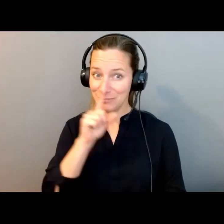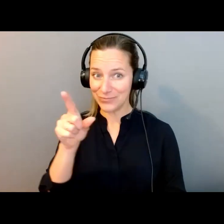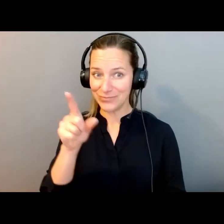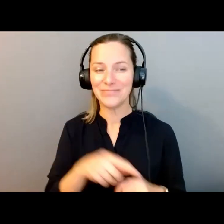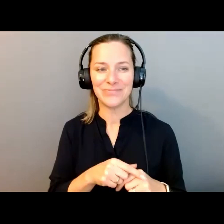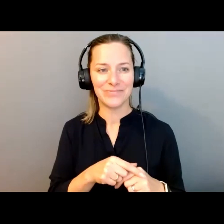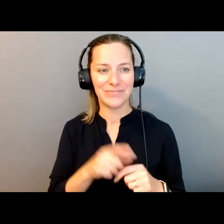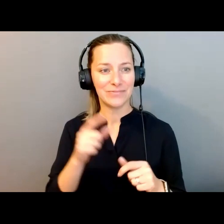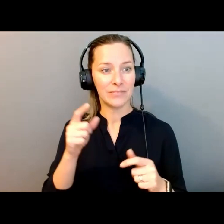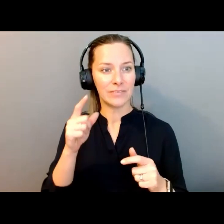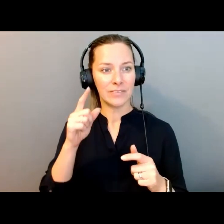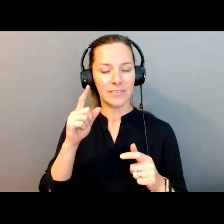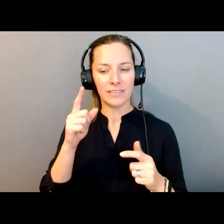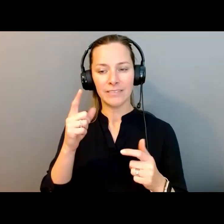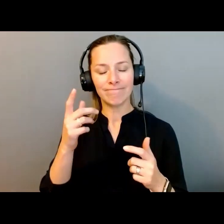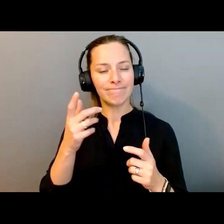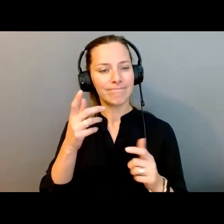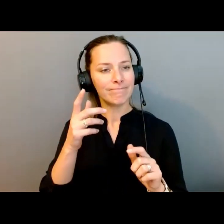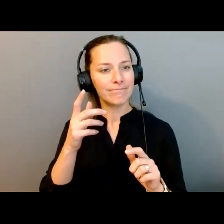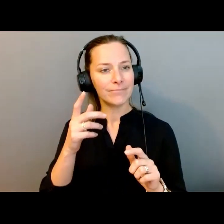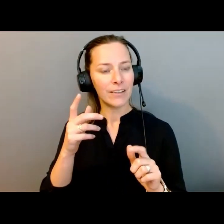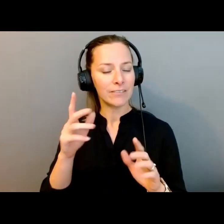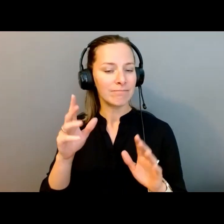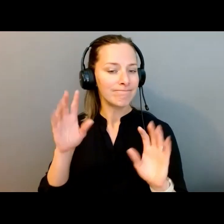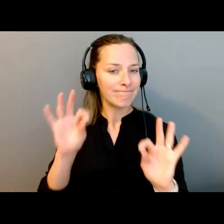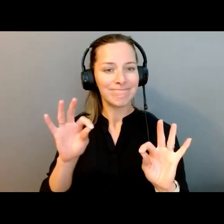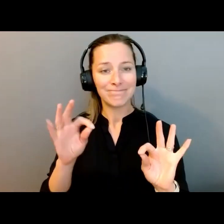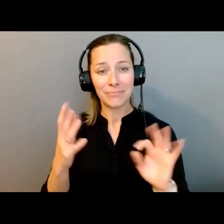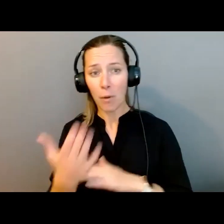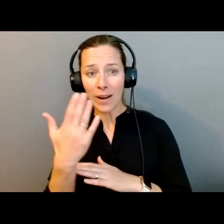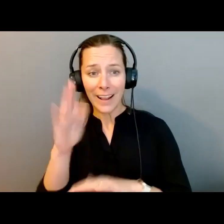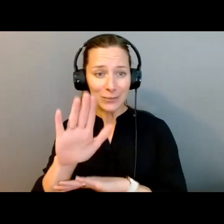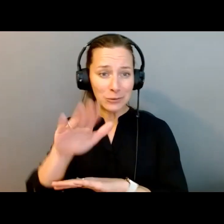have a lovely morning, afternoon, or evening. >> MAGGIE DOHERTY-GILBERT: Thanks